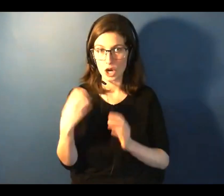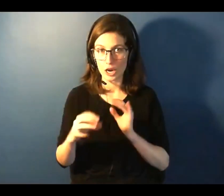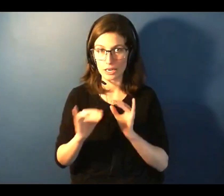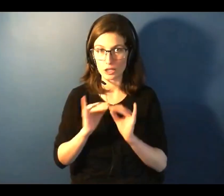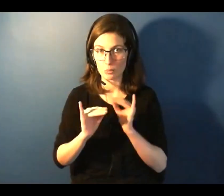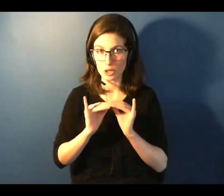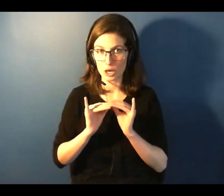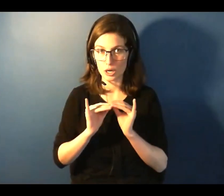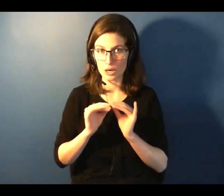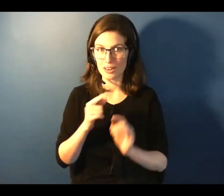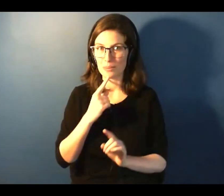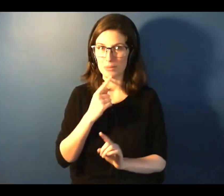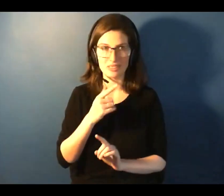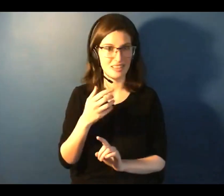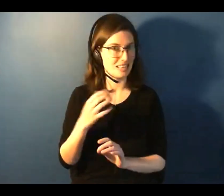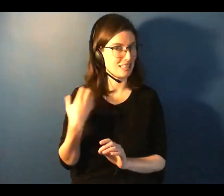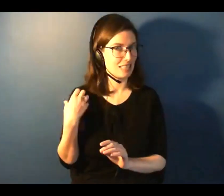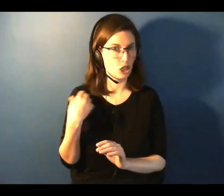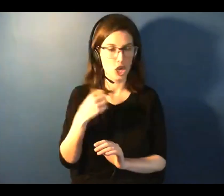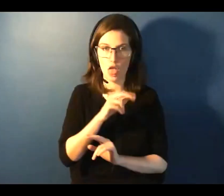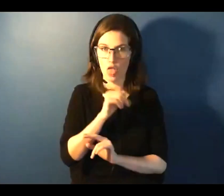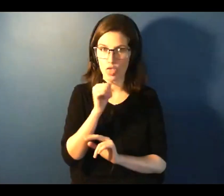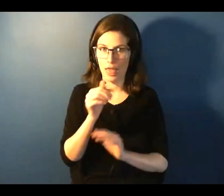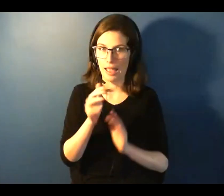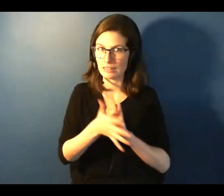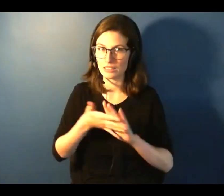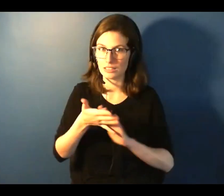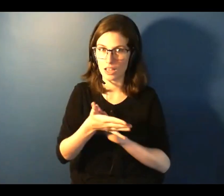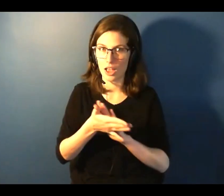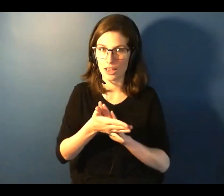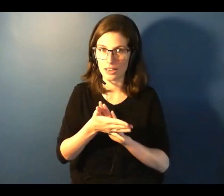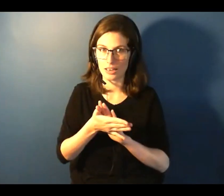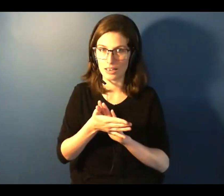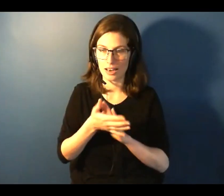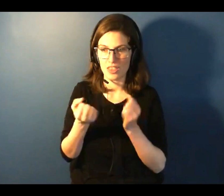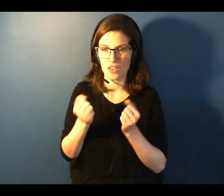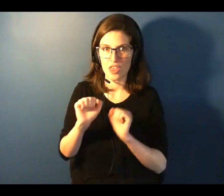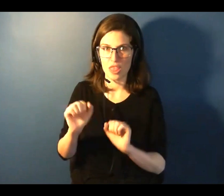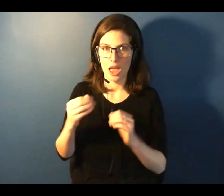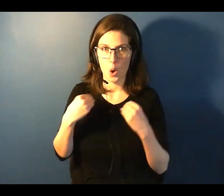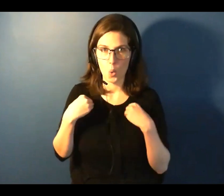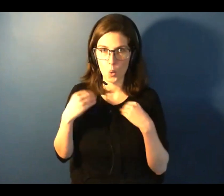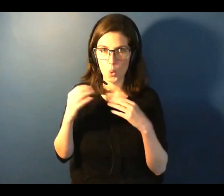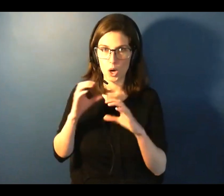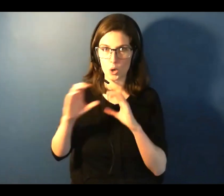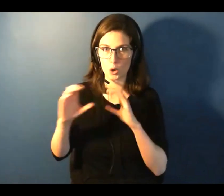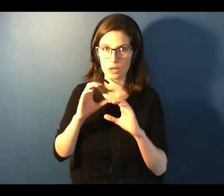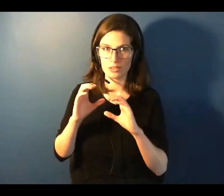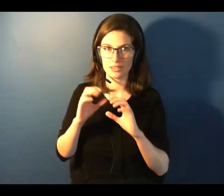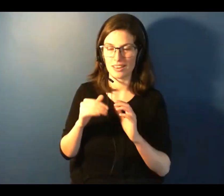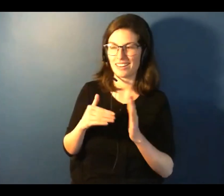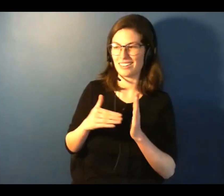know, they had a communication. Amanda: It's not the formal way that we have sign language